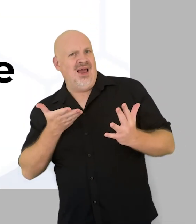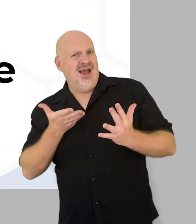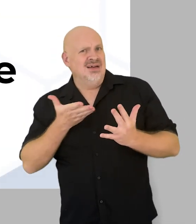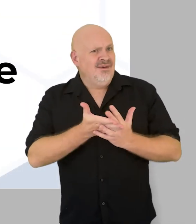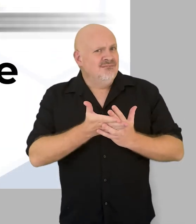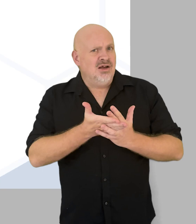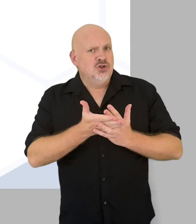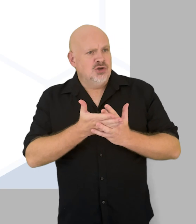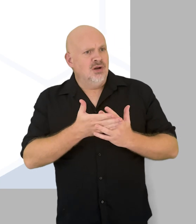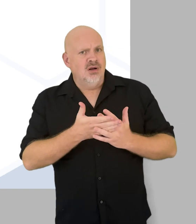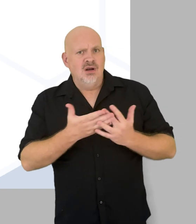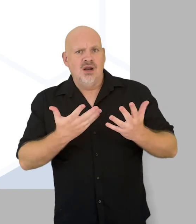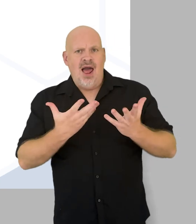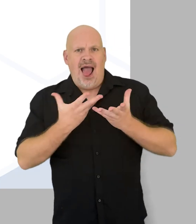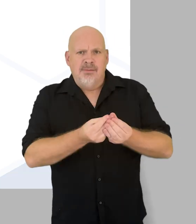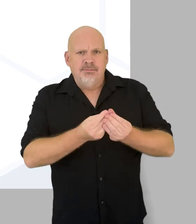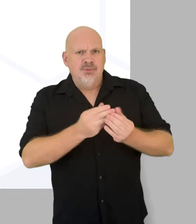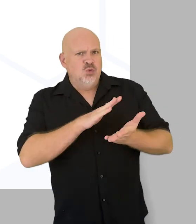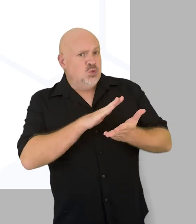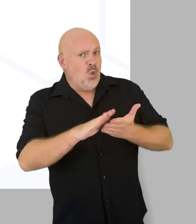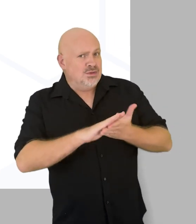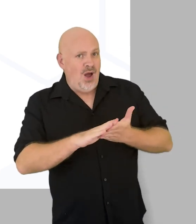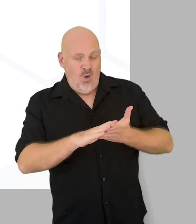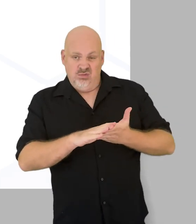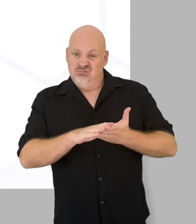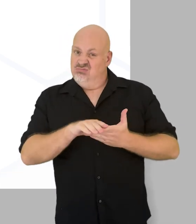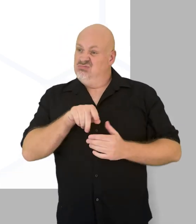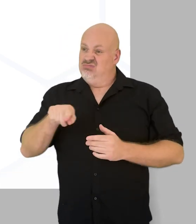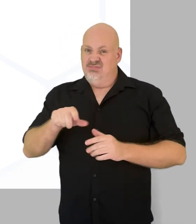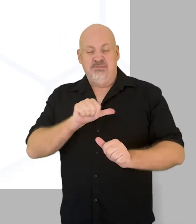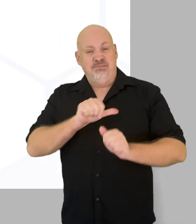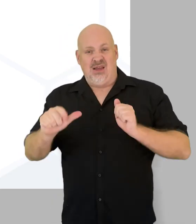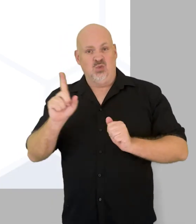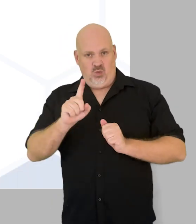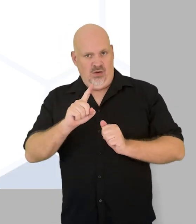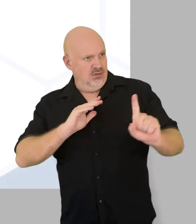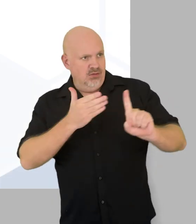Child mental health disorders are very common, very disabling, but also very treatable.